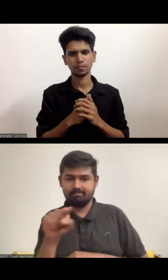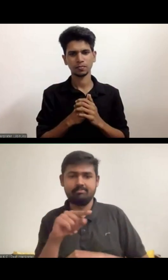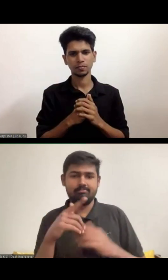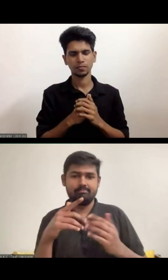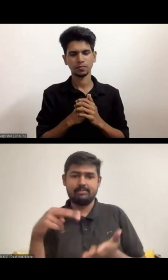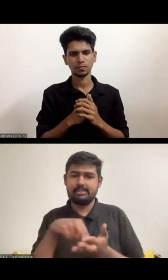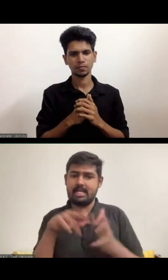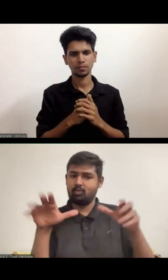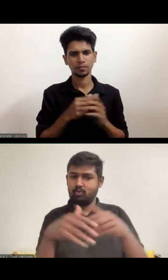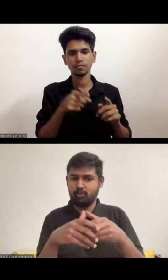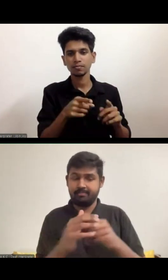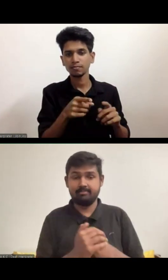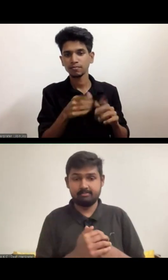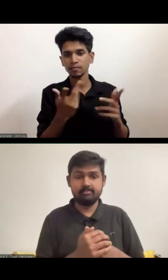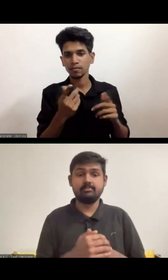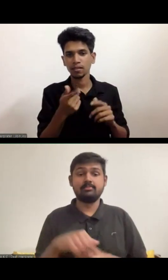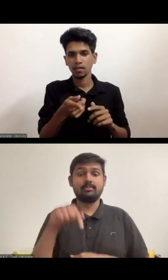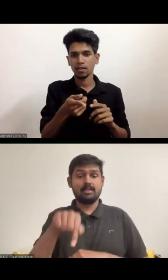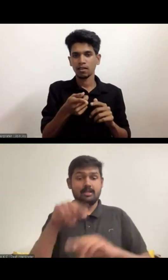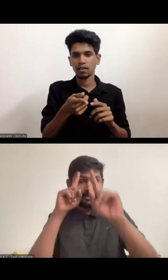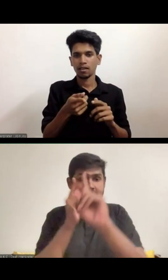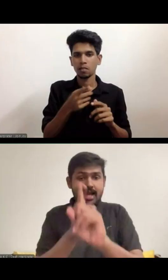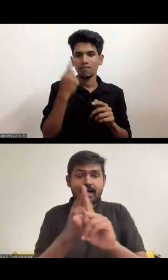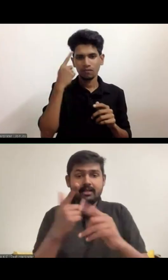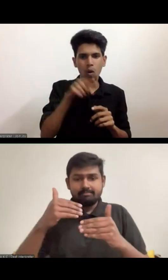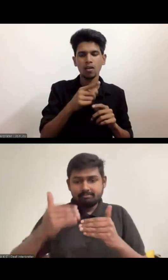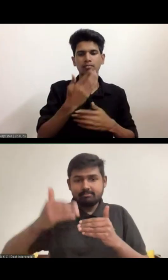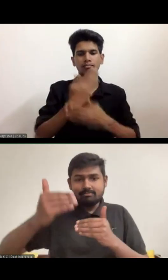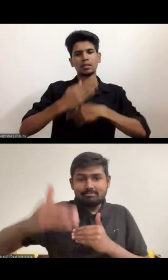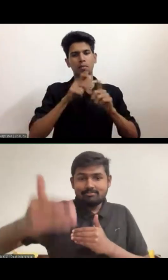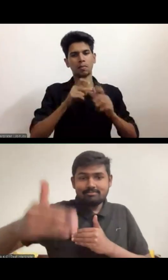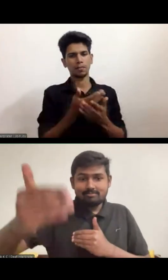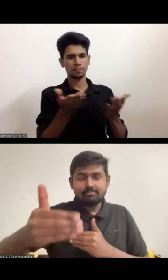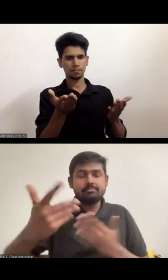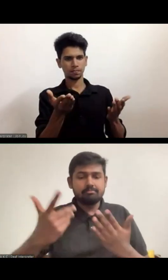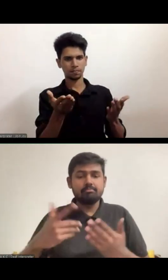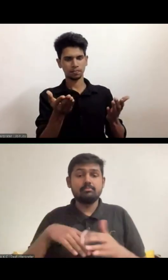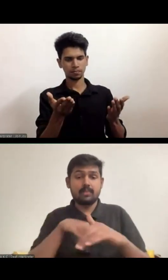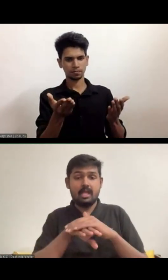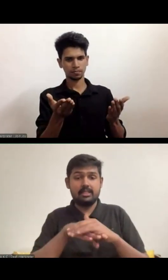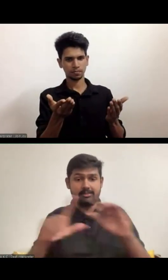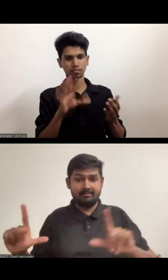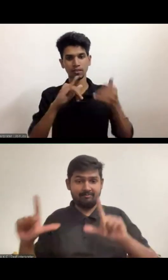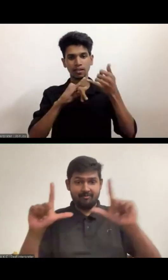disability and we have a motto that Sally emphasized, nothing about us without us.